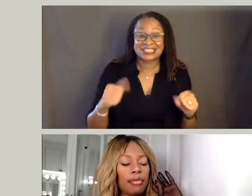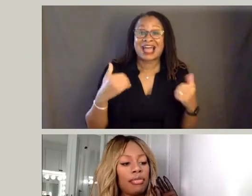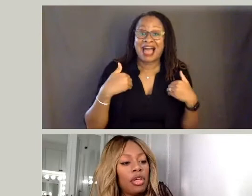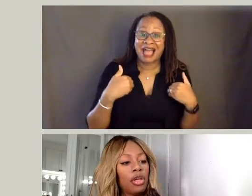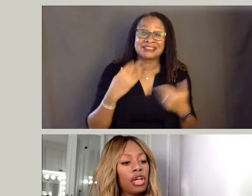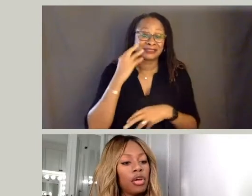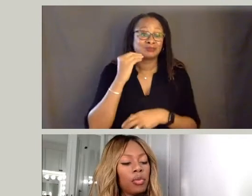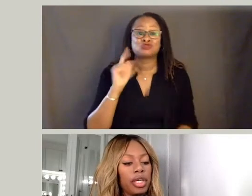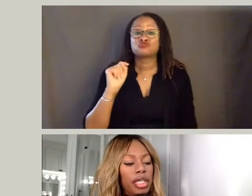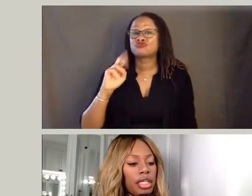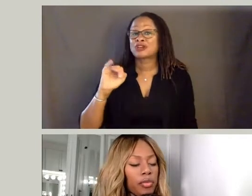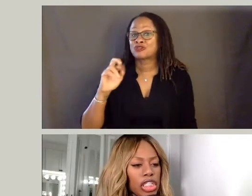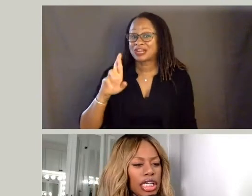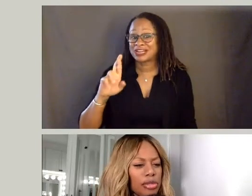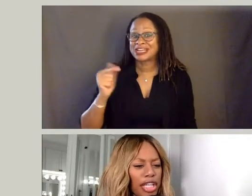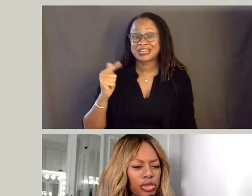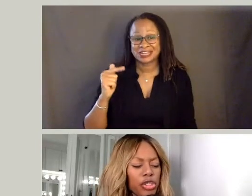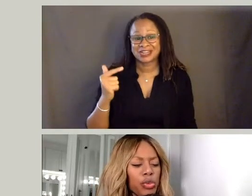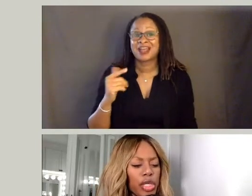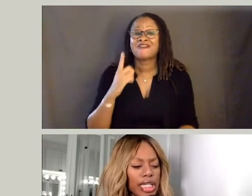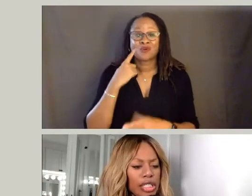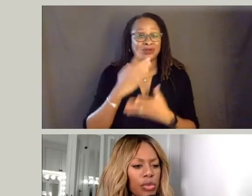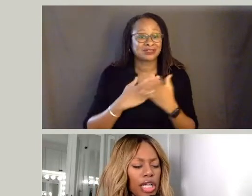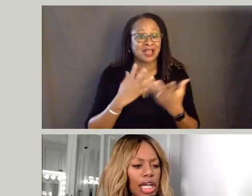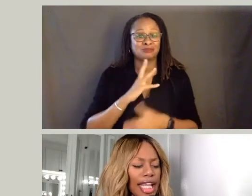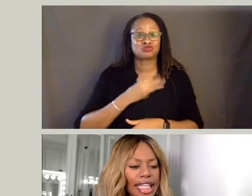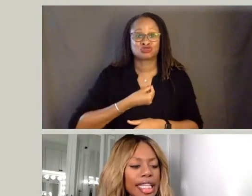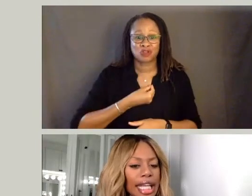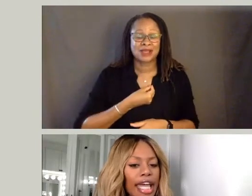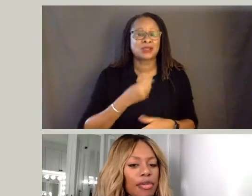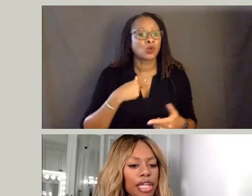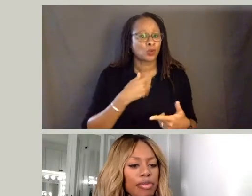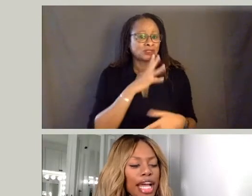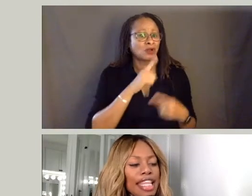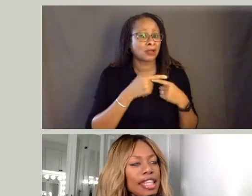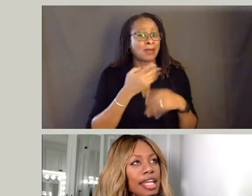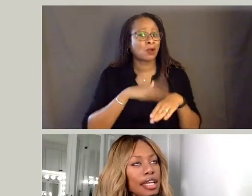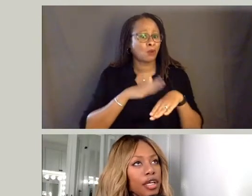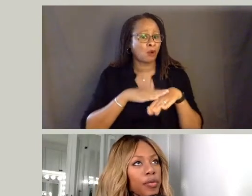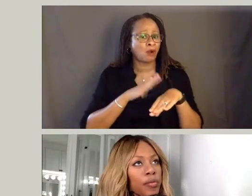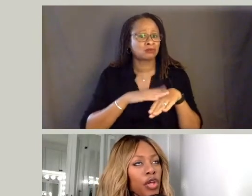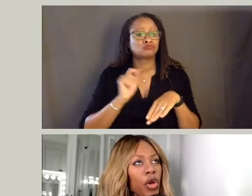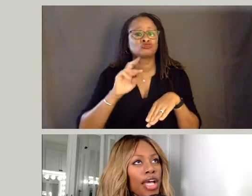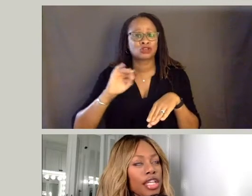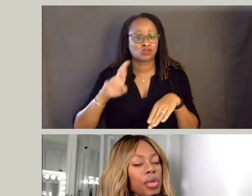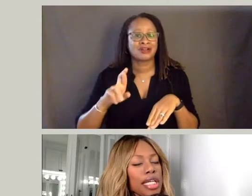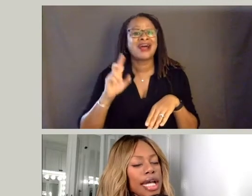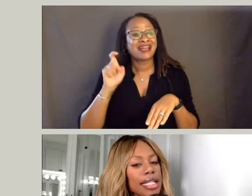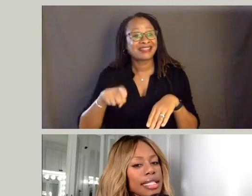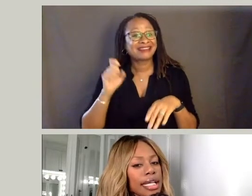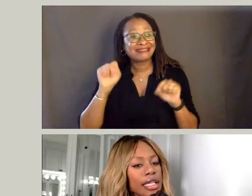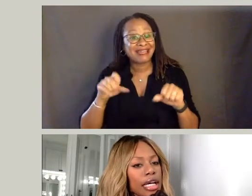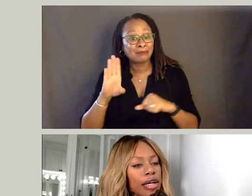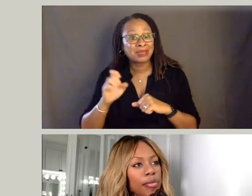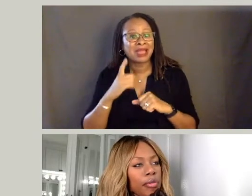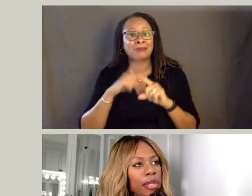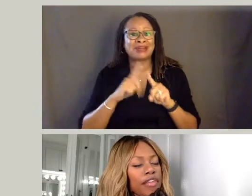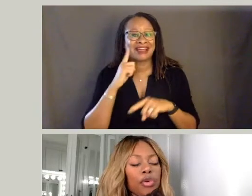and we talked about trigger warnings and whatnot. I think it can be, but I think what Nat said,